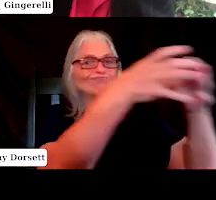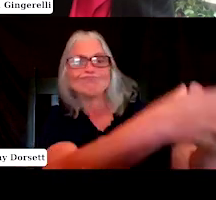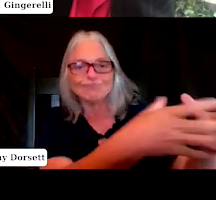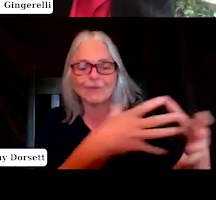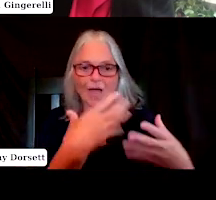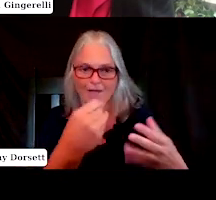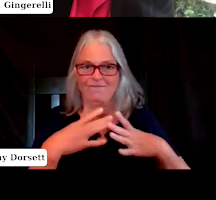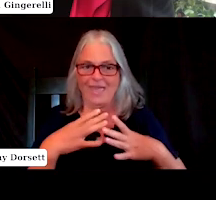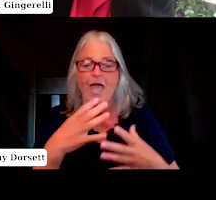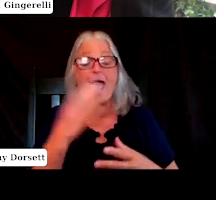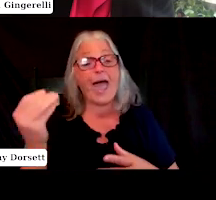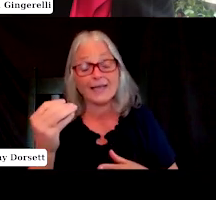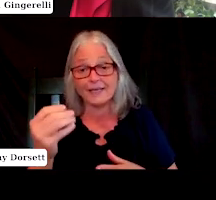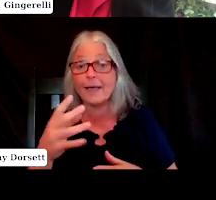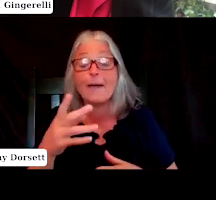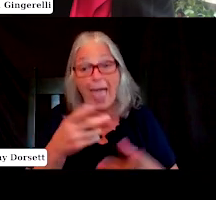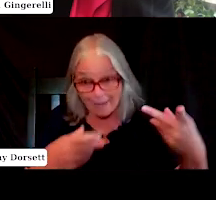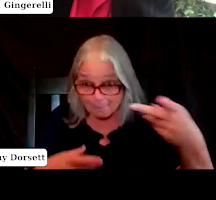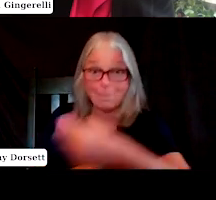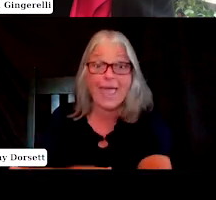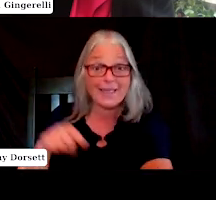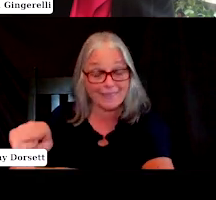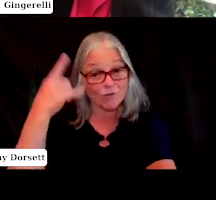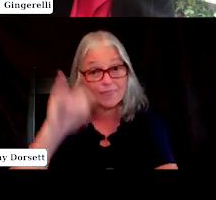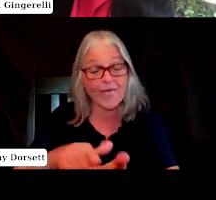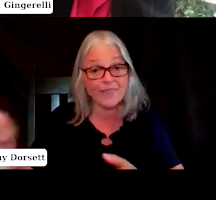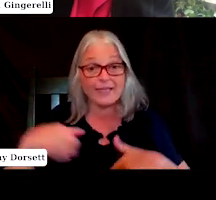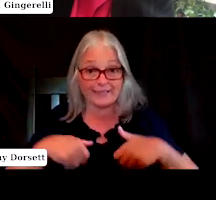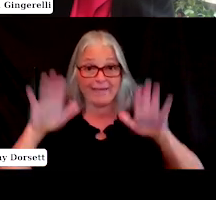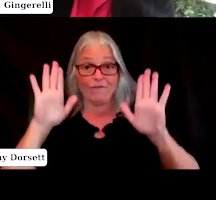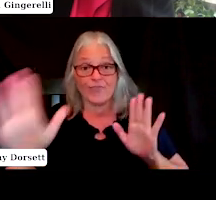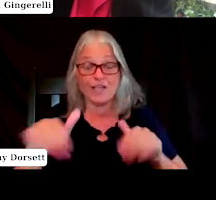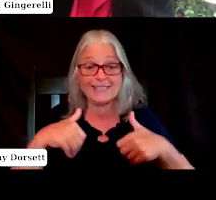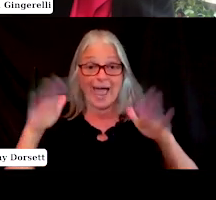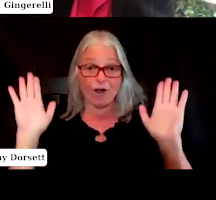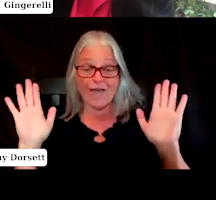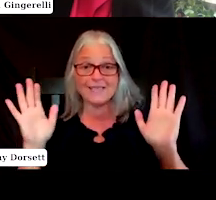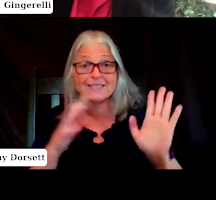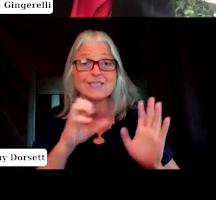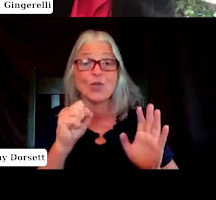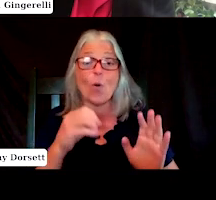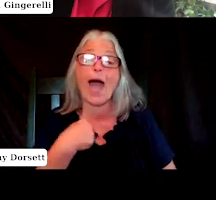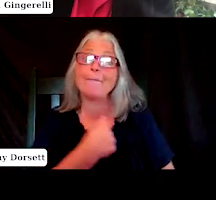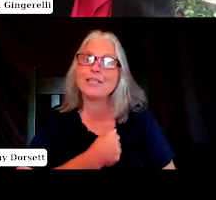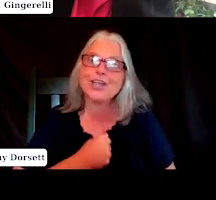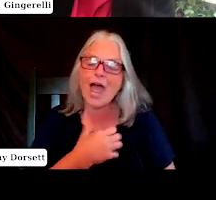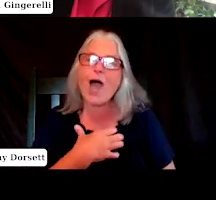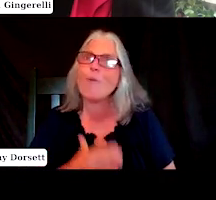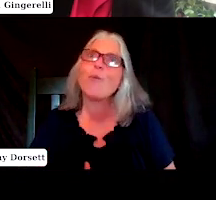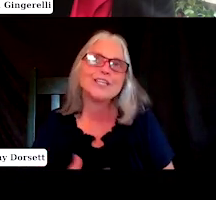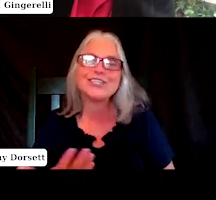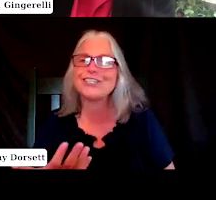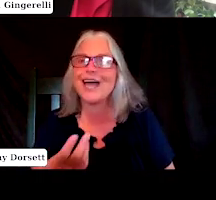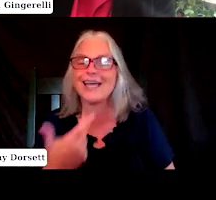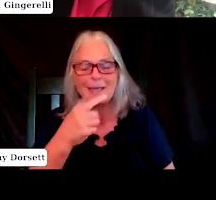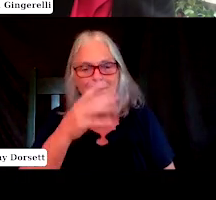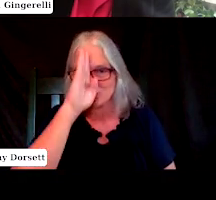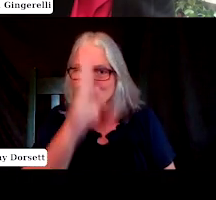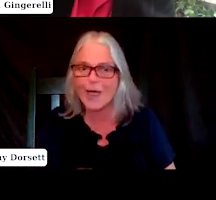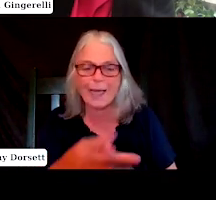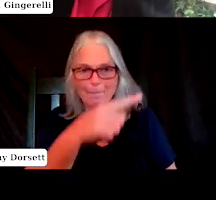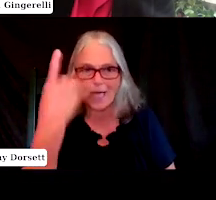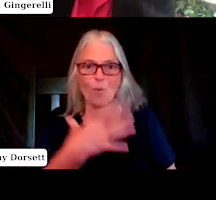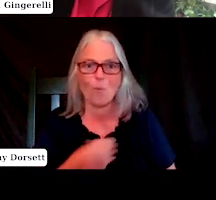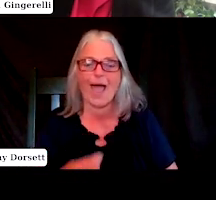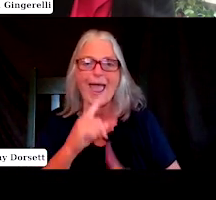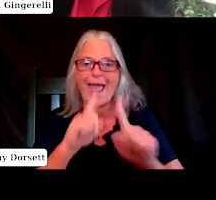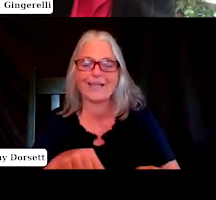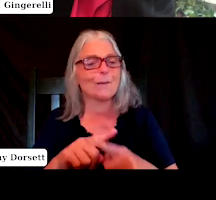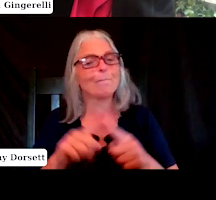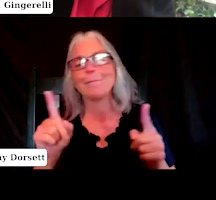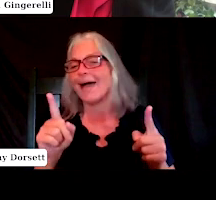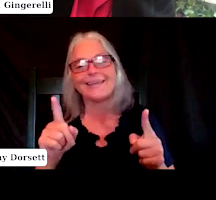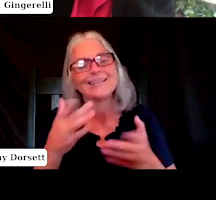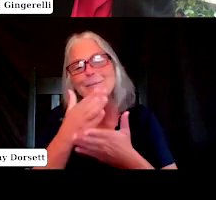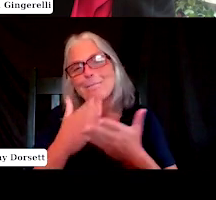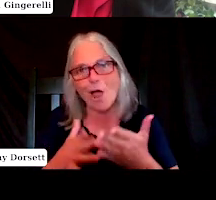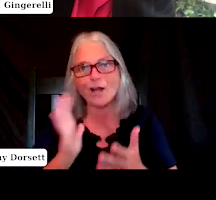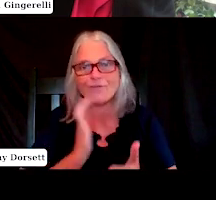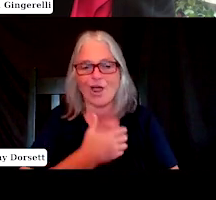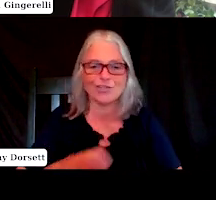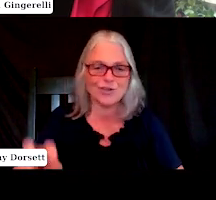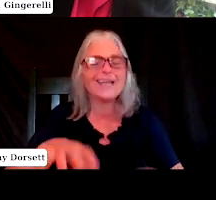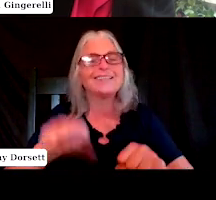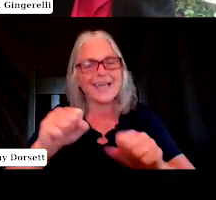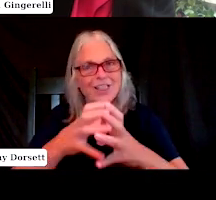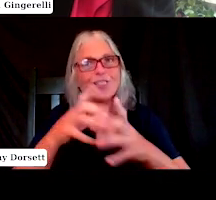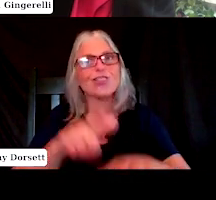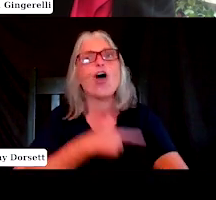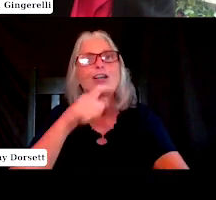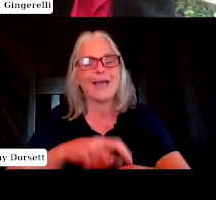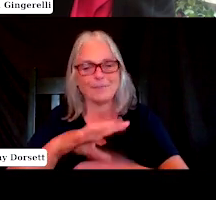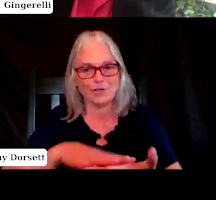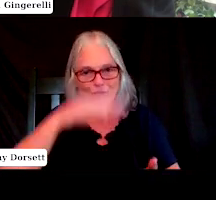And then compensating them for that for that sacrifice. So I guess there it's. I'm sorry it's I wish it were just a a black and white and dry answer, but it's it's part of the journey, and it takes a long time to learn, and I'm not sure.